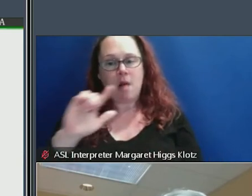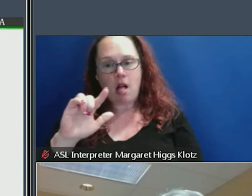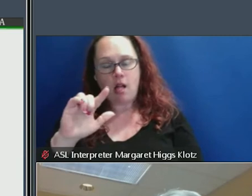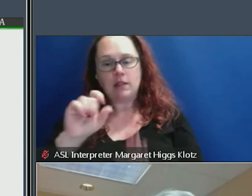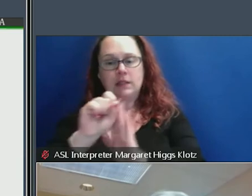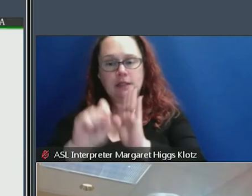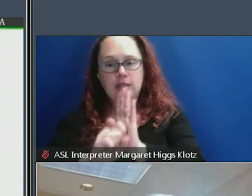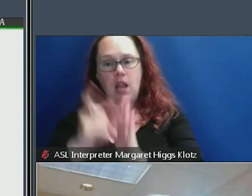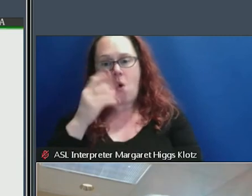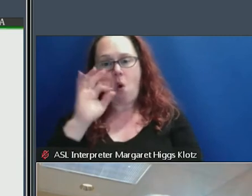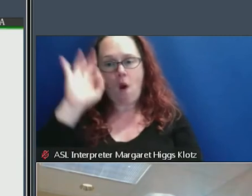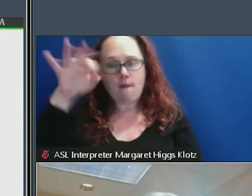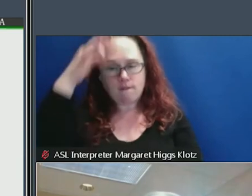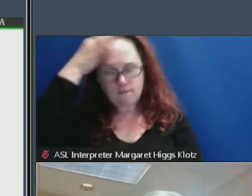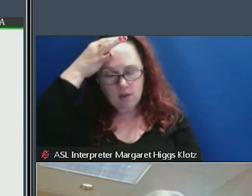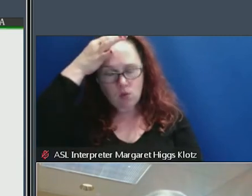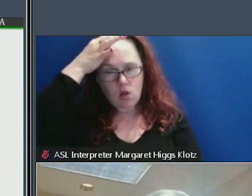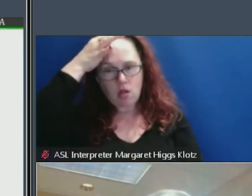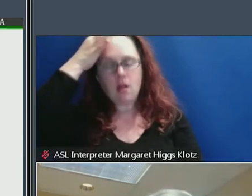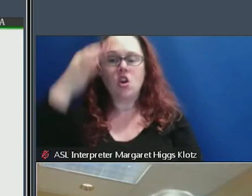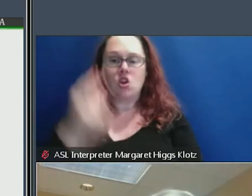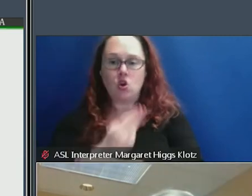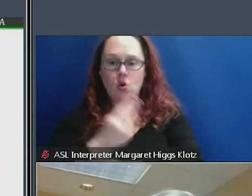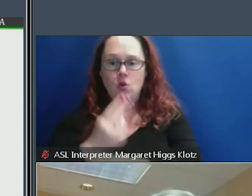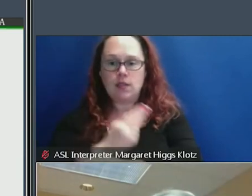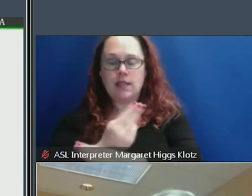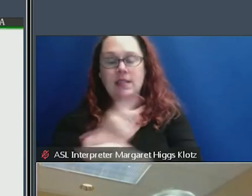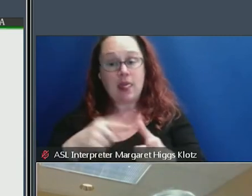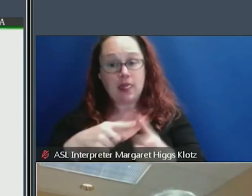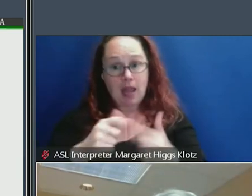27 dash two 94 recognizes the mandatory referral process.